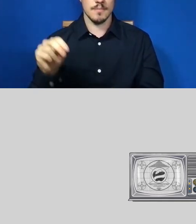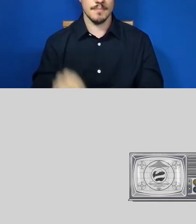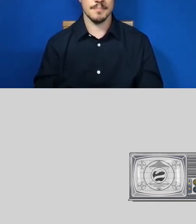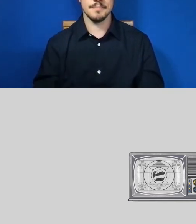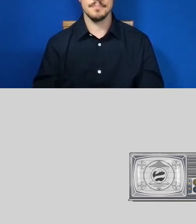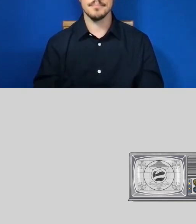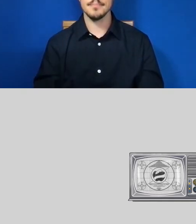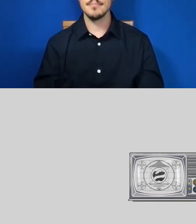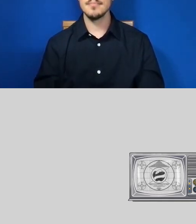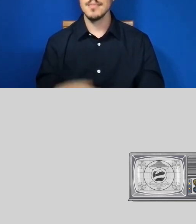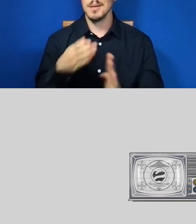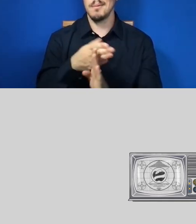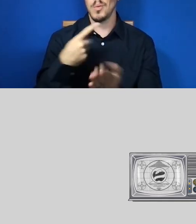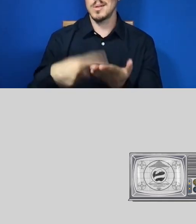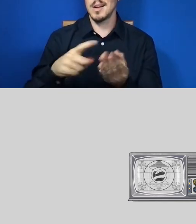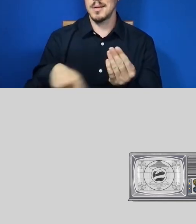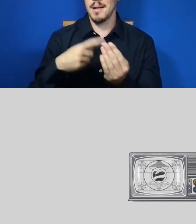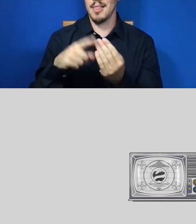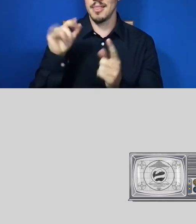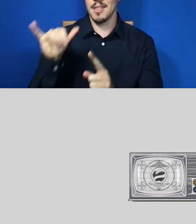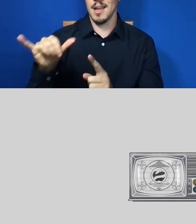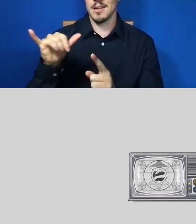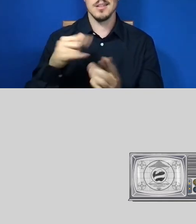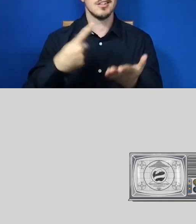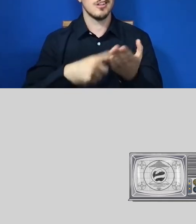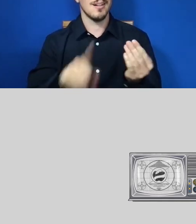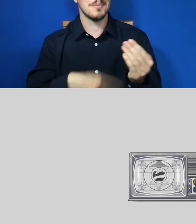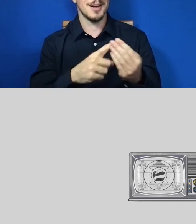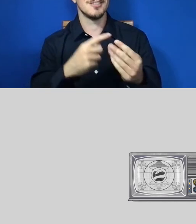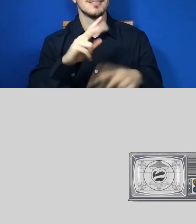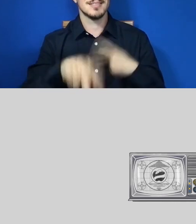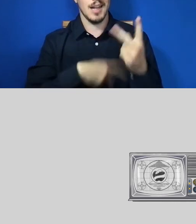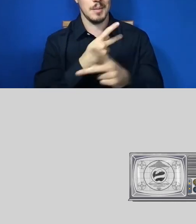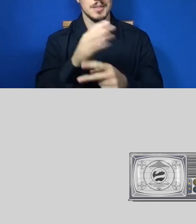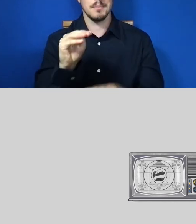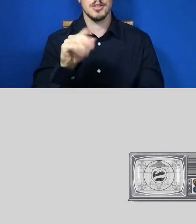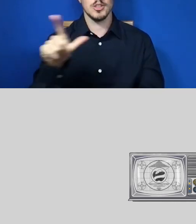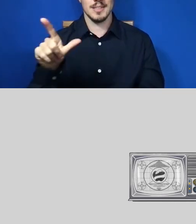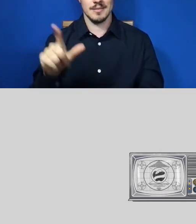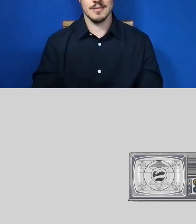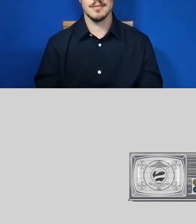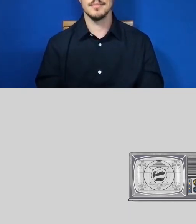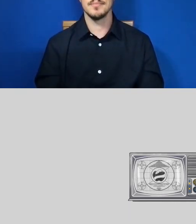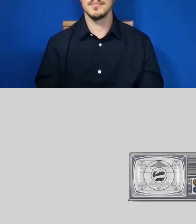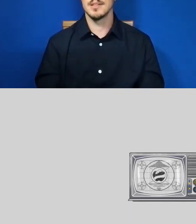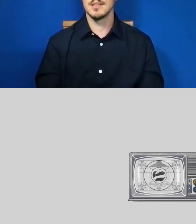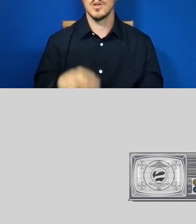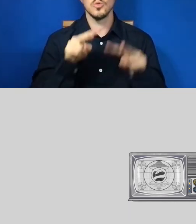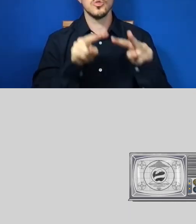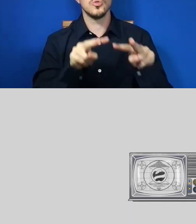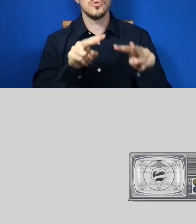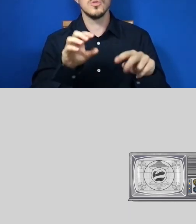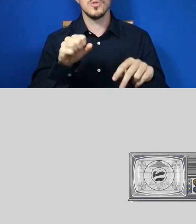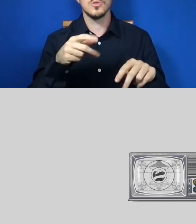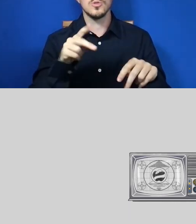But right before we talk about regression, we need to talk about the types of machine learning. Supervised learning is when our data is labeled